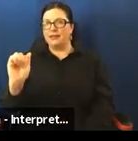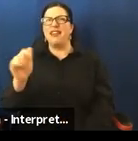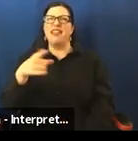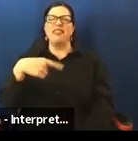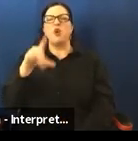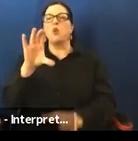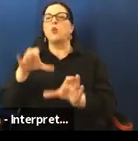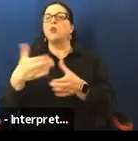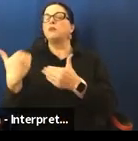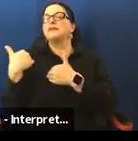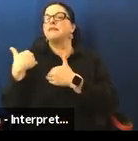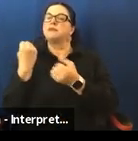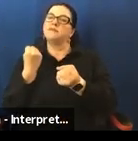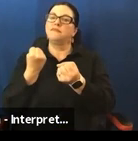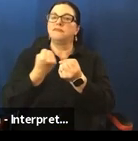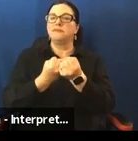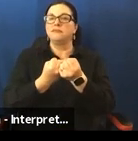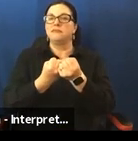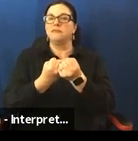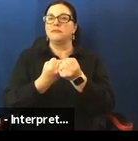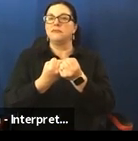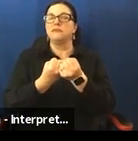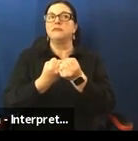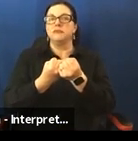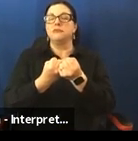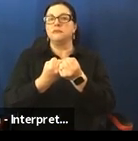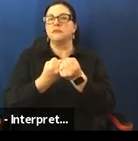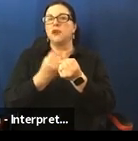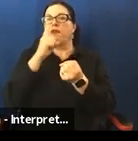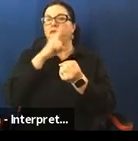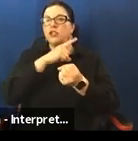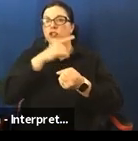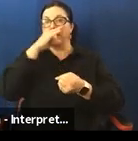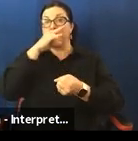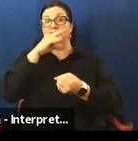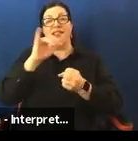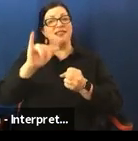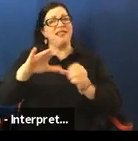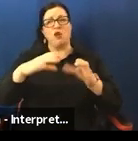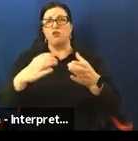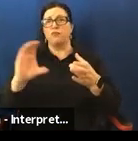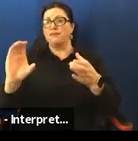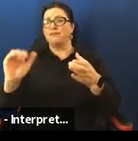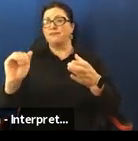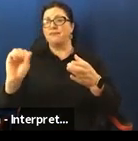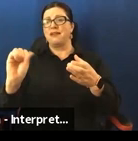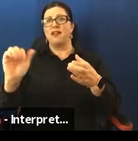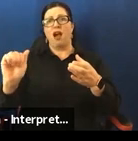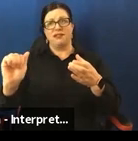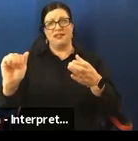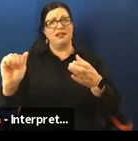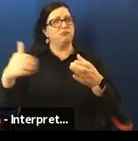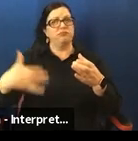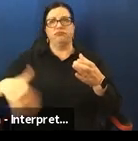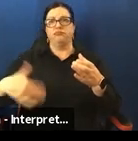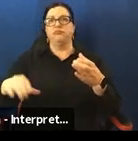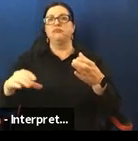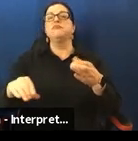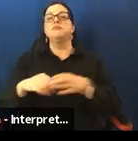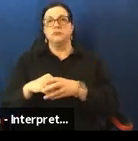Jason Williams: Brilliant organization and you can get involved with them. I would encourage you to do that. If you have time. It's called Casa frozen Amador counties. You can volunteer.